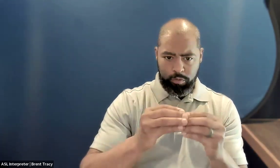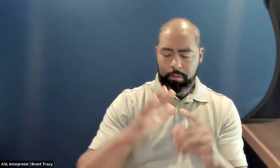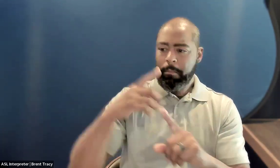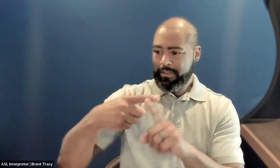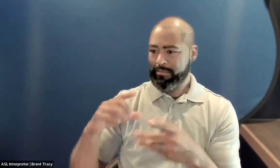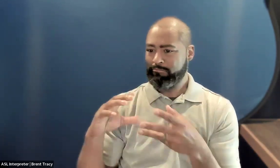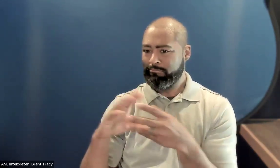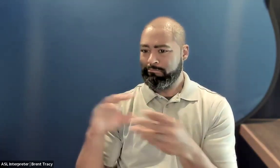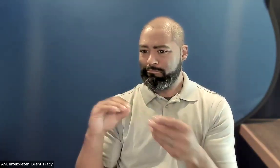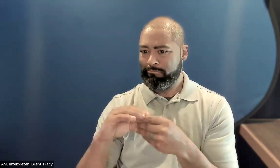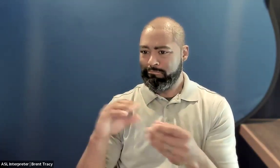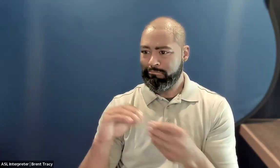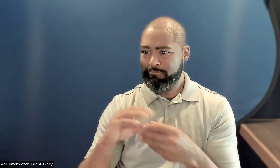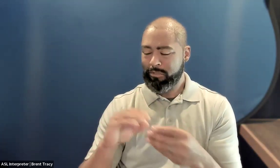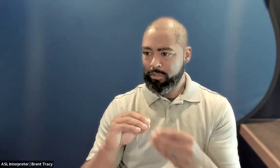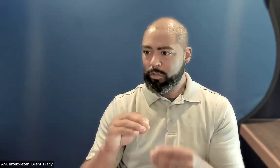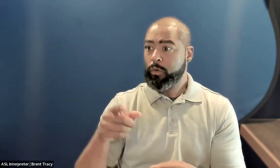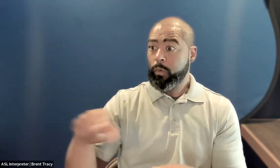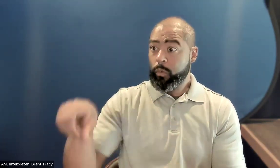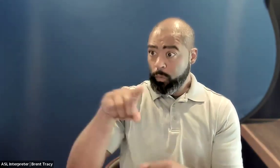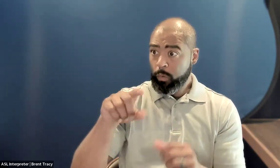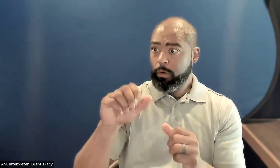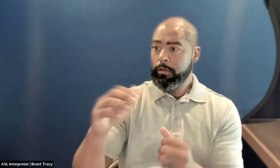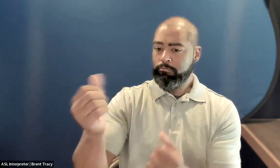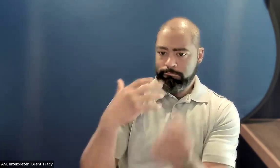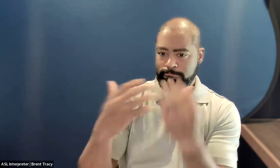the tool and any other ecosystem benefits that it is providing.